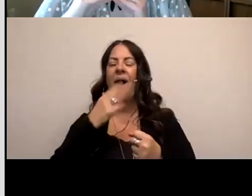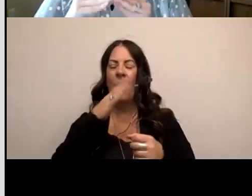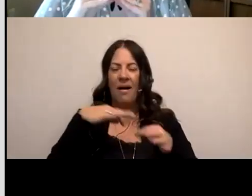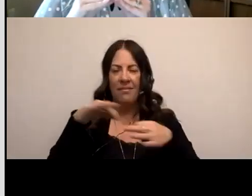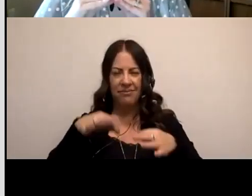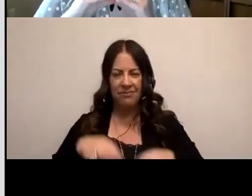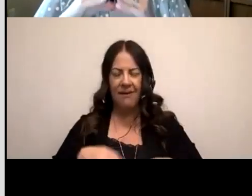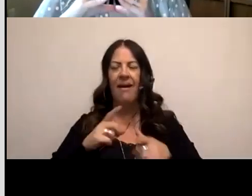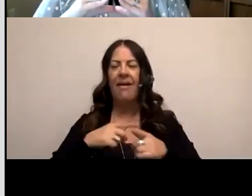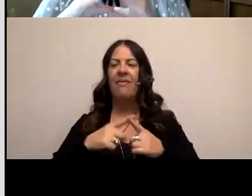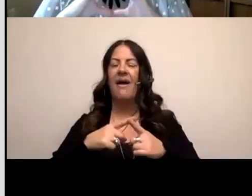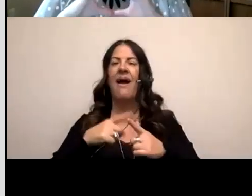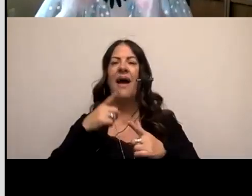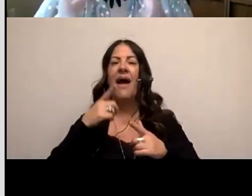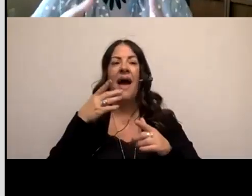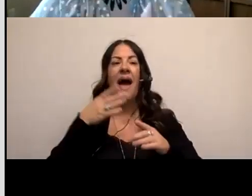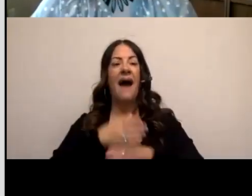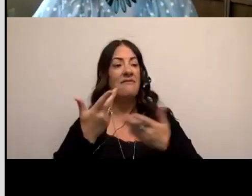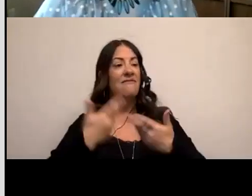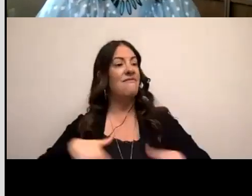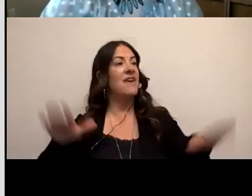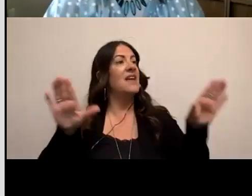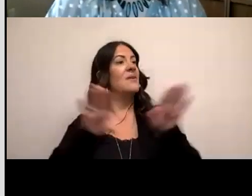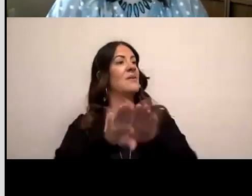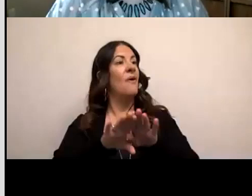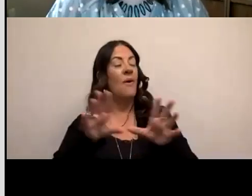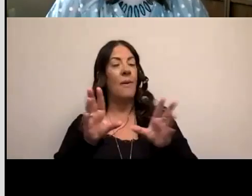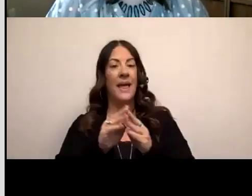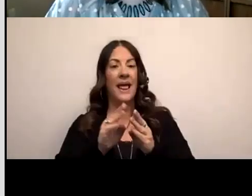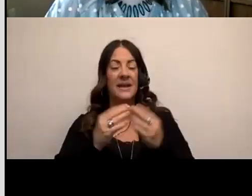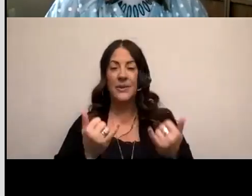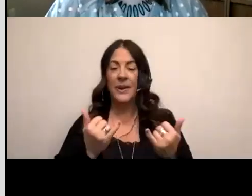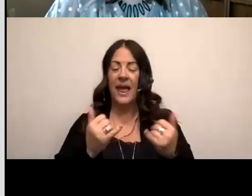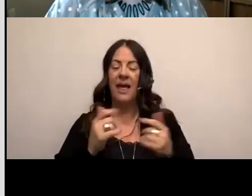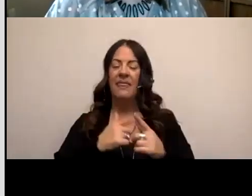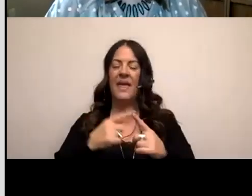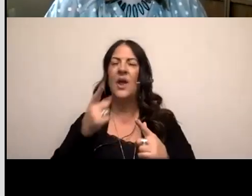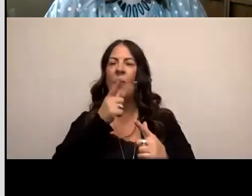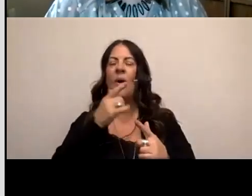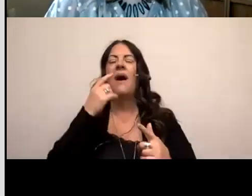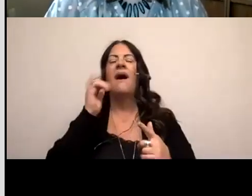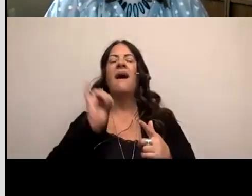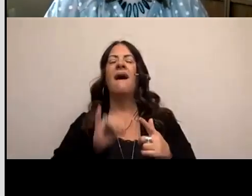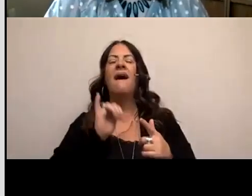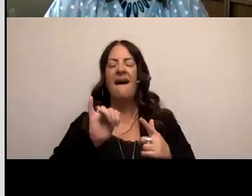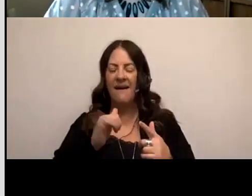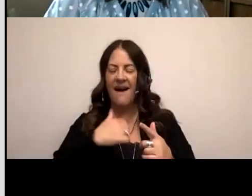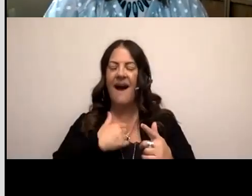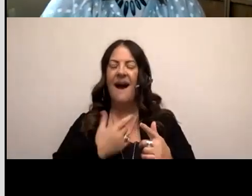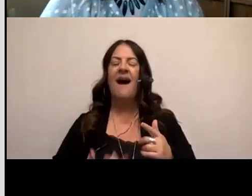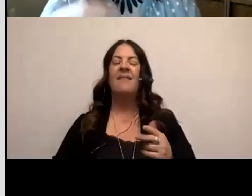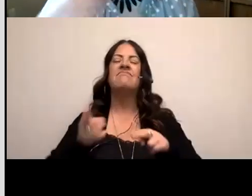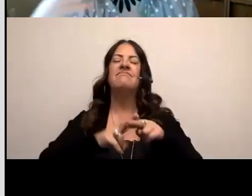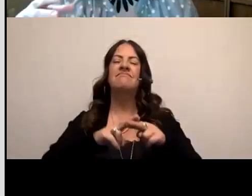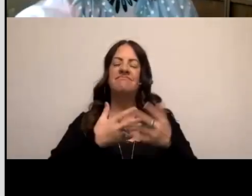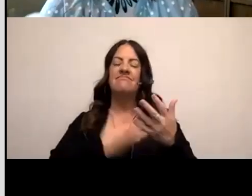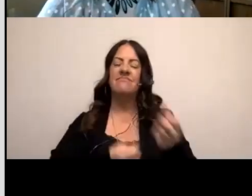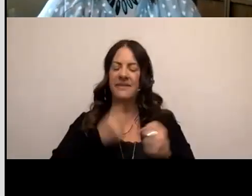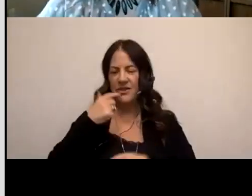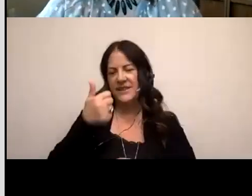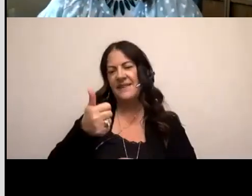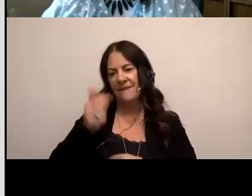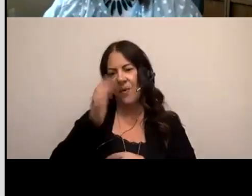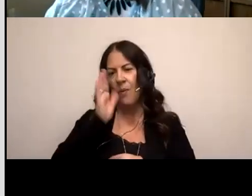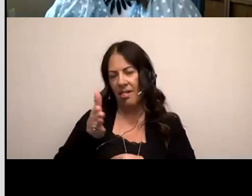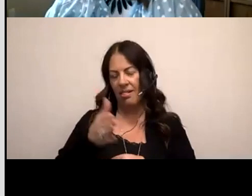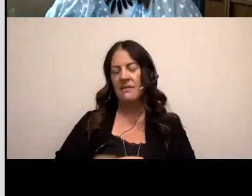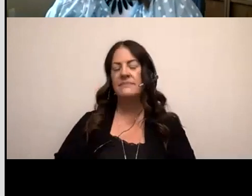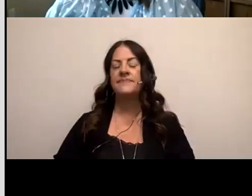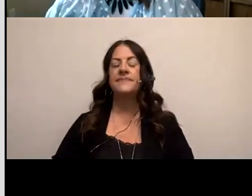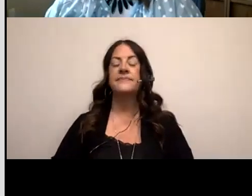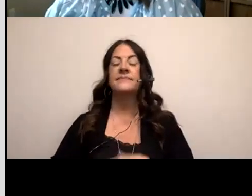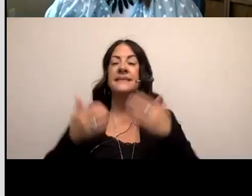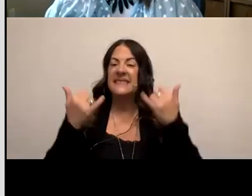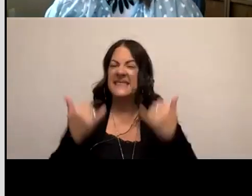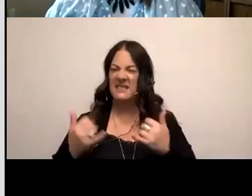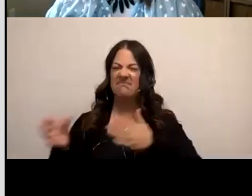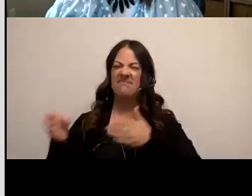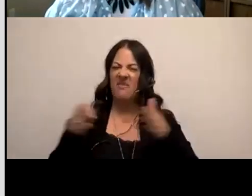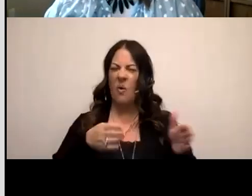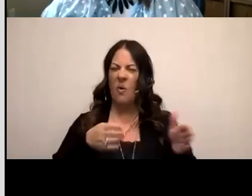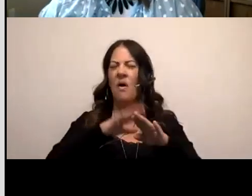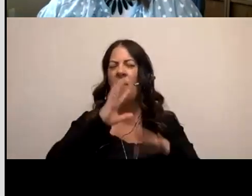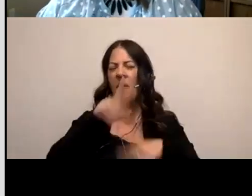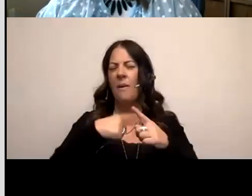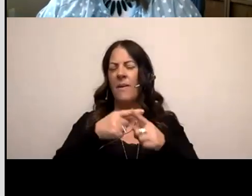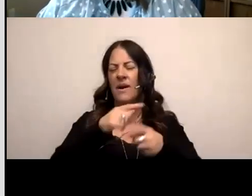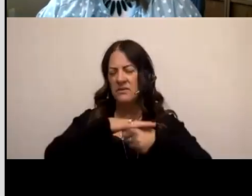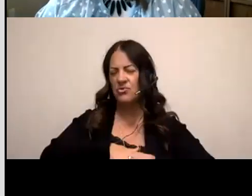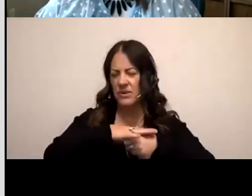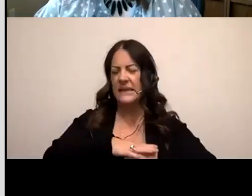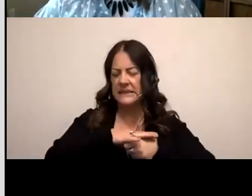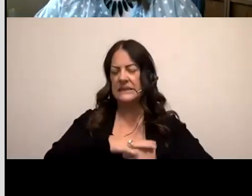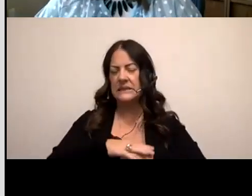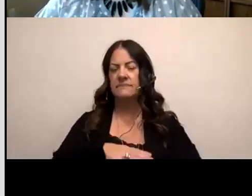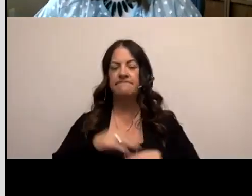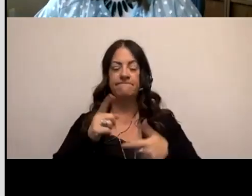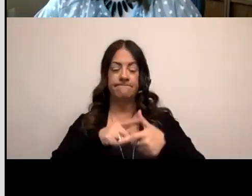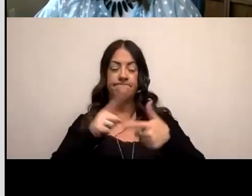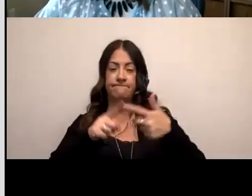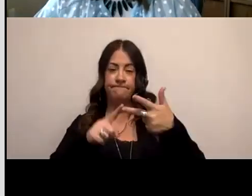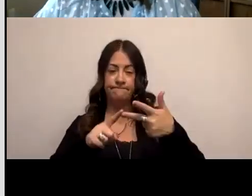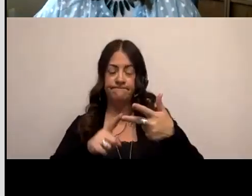MORE CONFIDENCE MOLD YOUR CHILD'S EXPERIENCE DURING THIS SEASON SO I WANT TO START OUT AND TALK ABOUT 3 KINDS OF STRESS